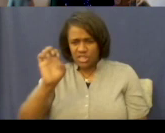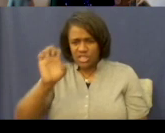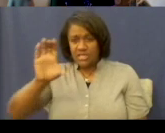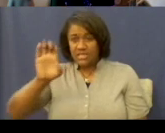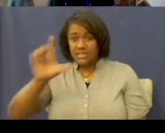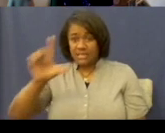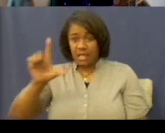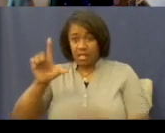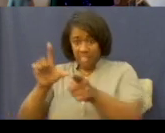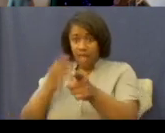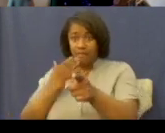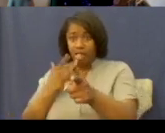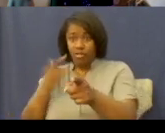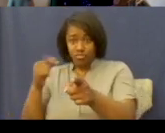but inside of us, 162 00:10:16,574--> 00:10:20,456 it's the same color as the pyramidal cell.